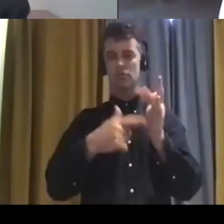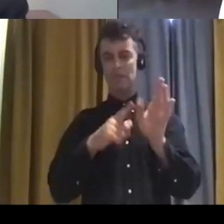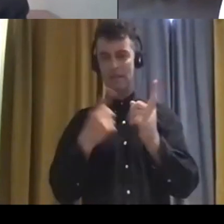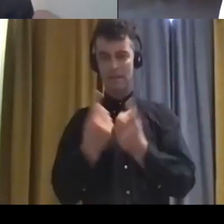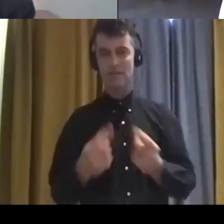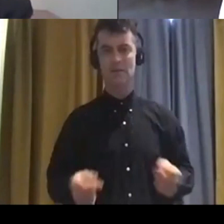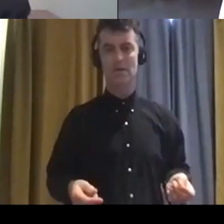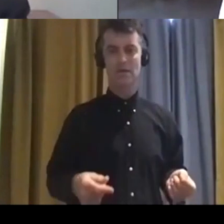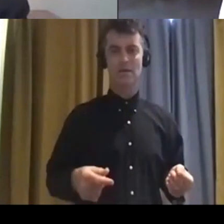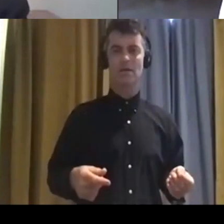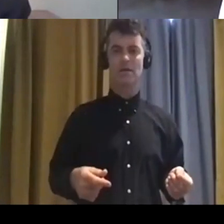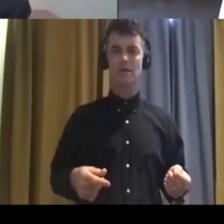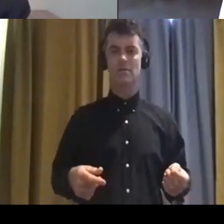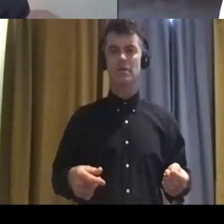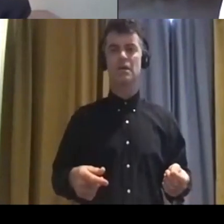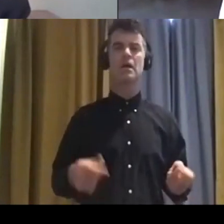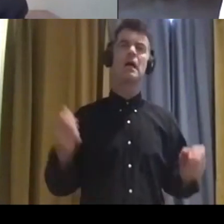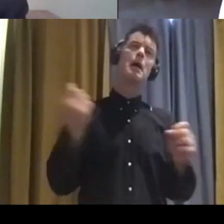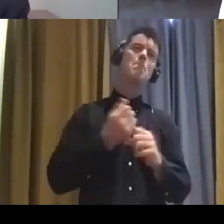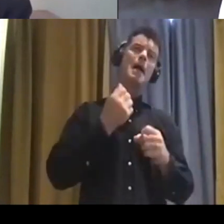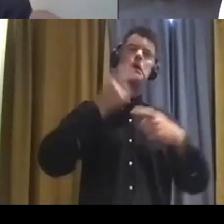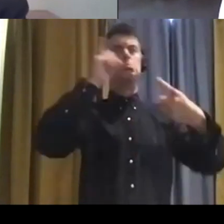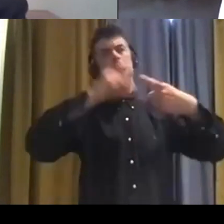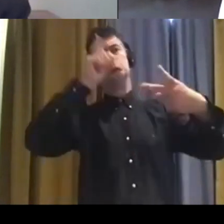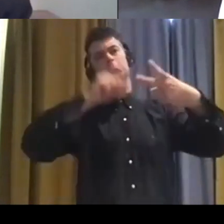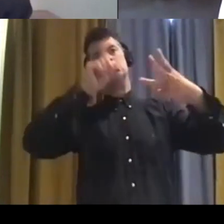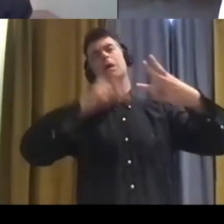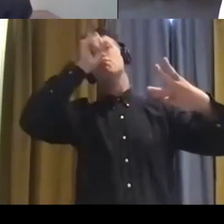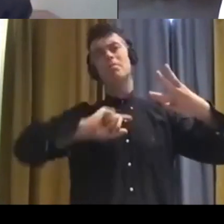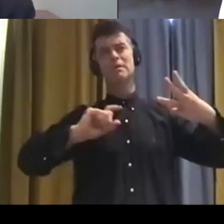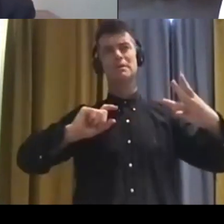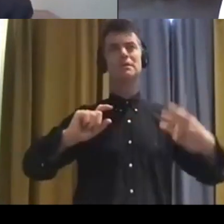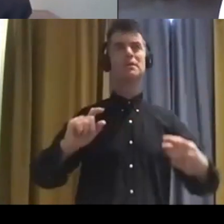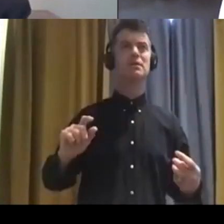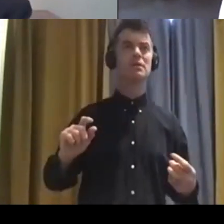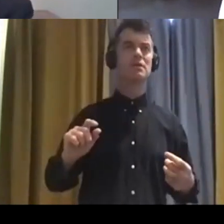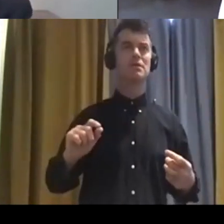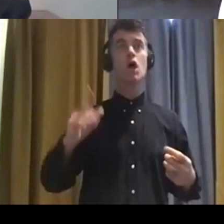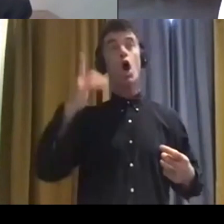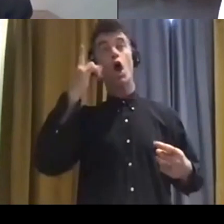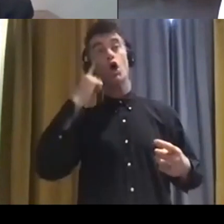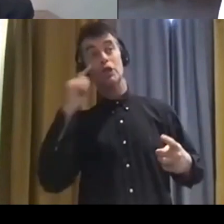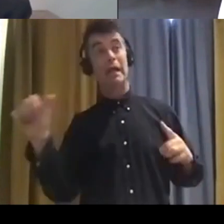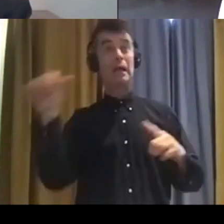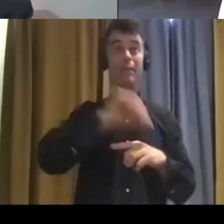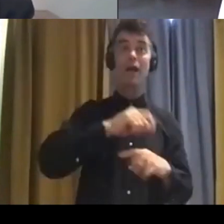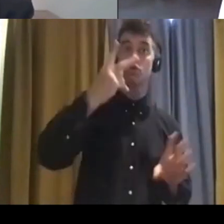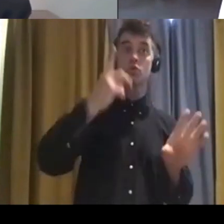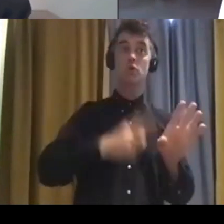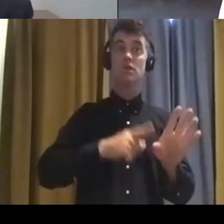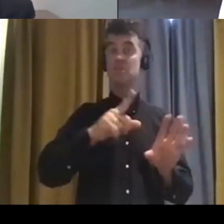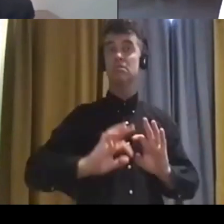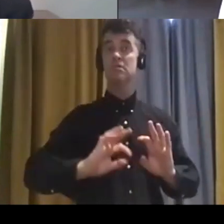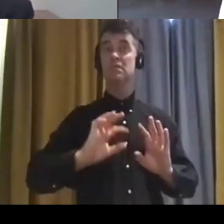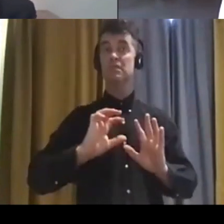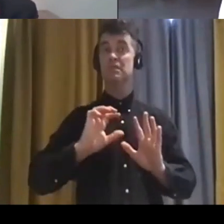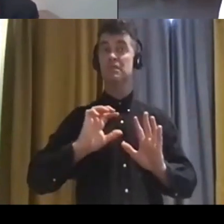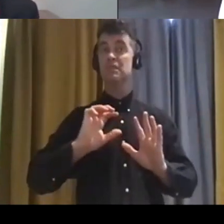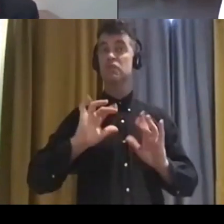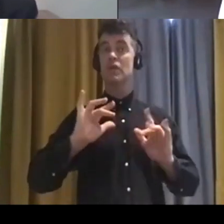words and they'll make empty promises and then when you check back in two years they